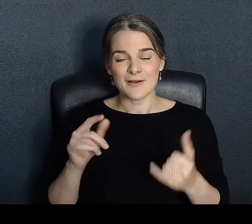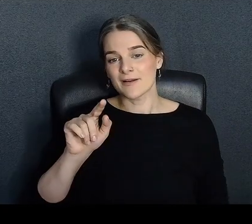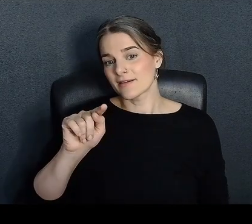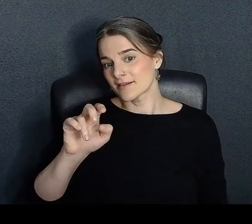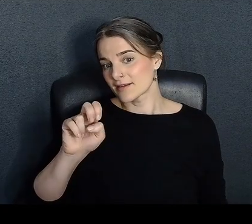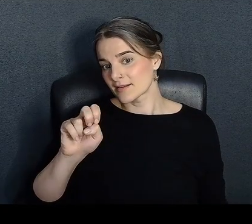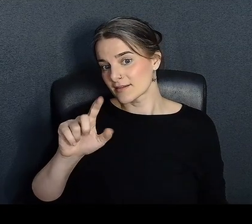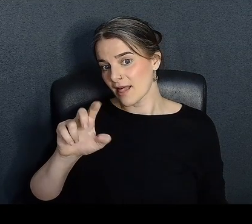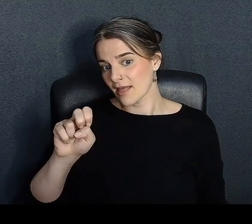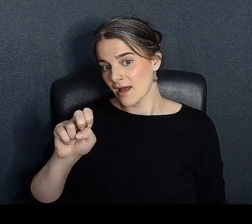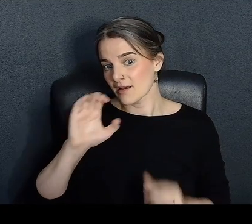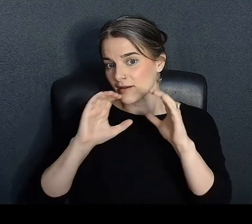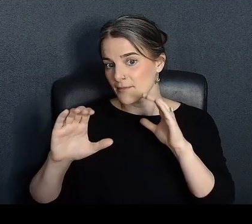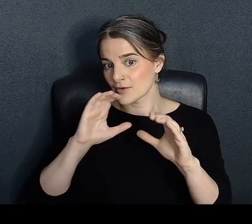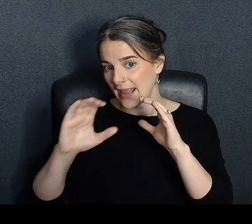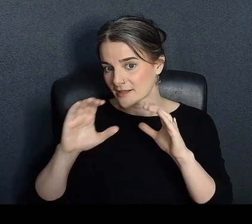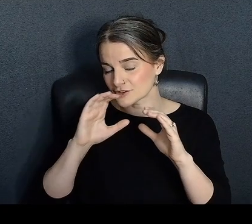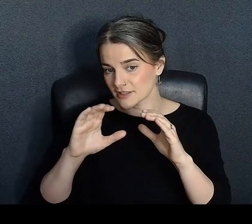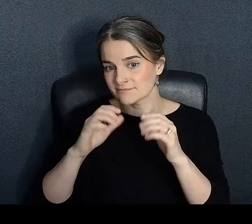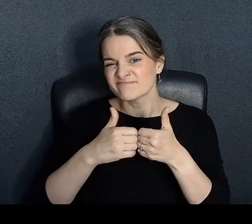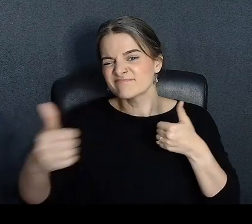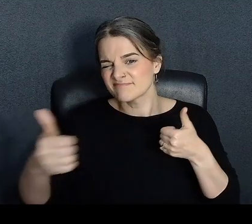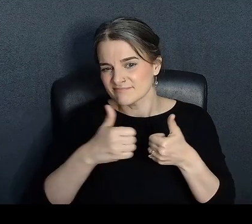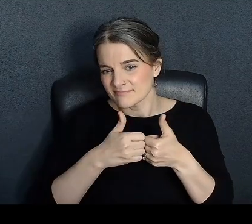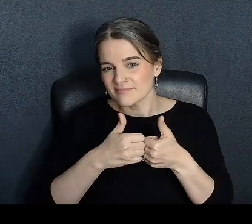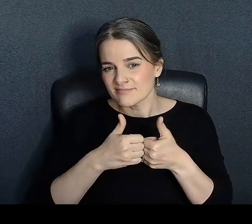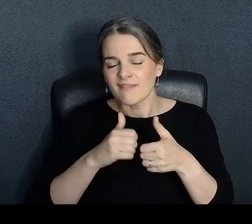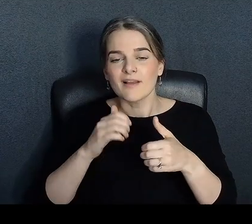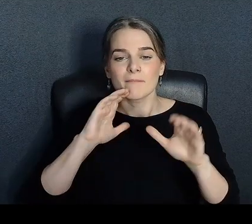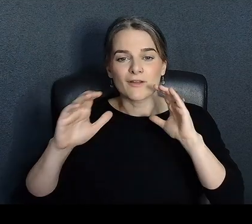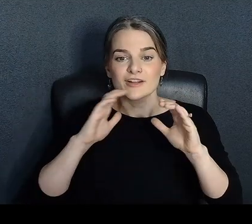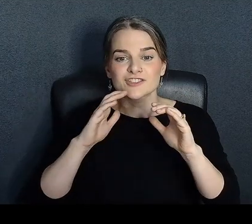And it's commonly referred to as TRS.